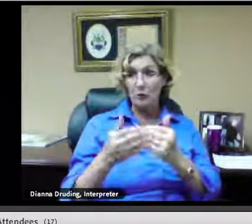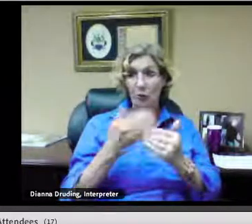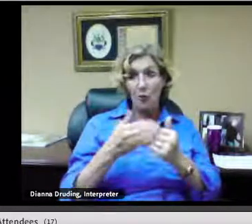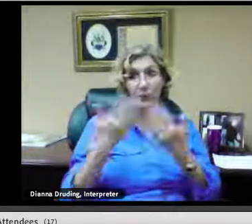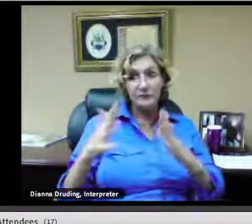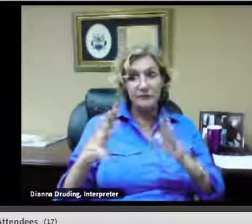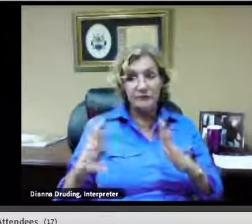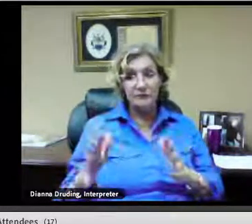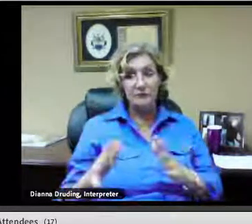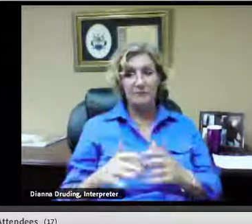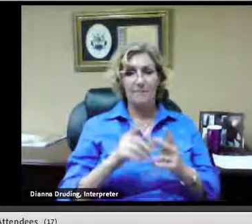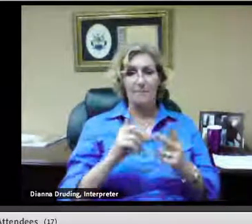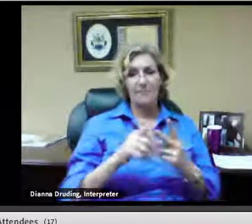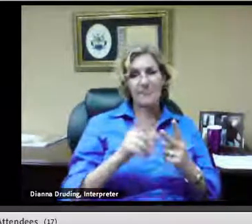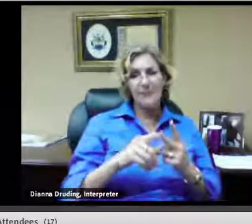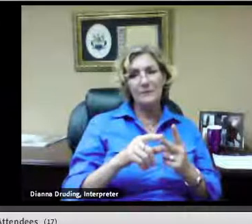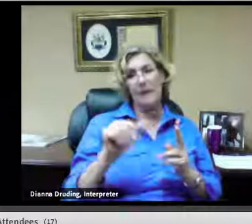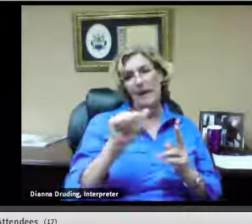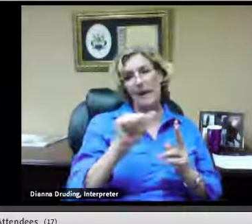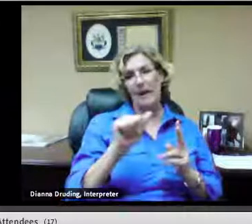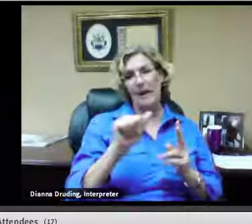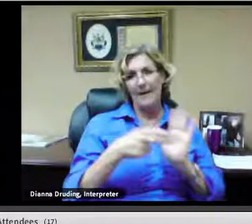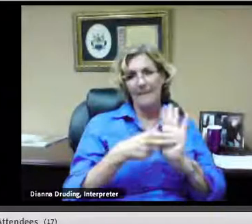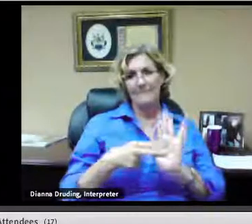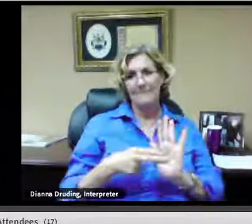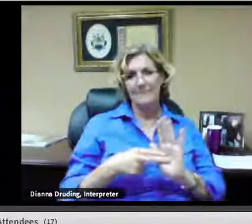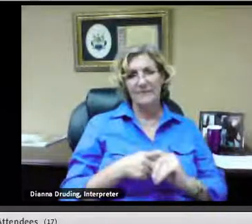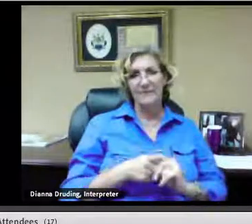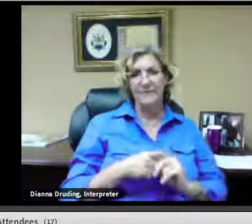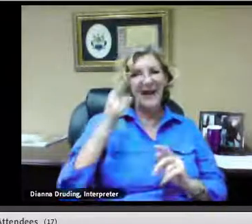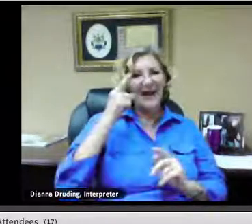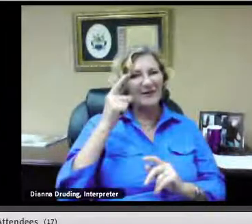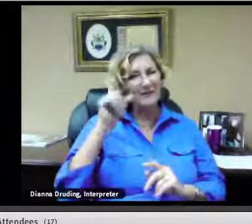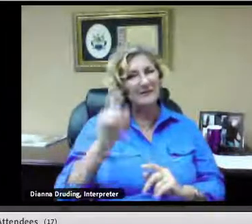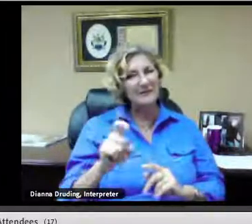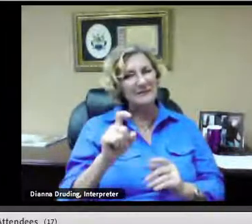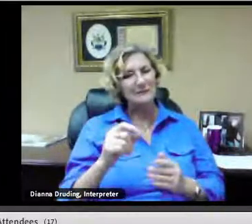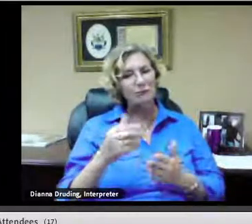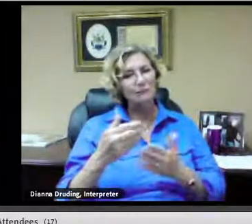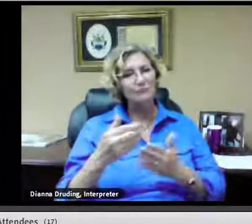There's tons of resources out there. The trick is going to be finding out, where are the gaps in your programs